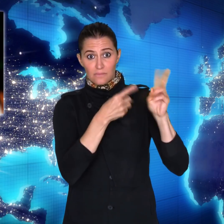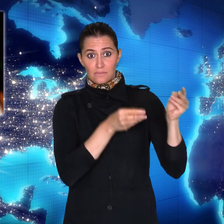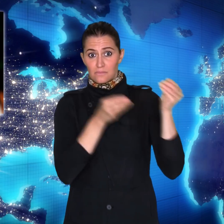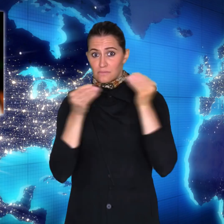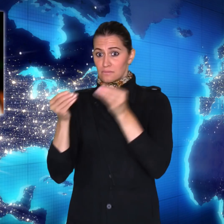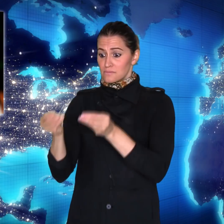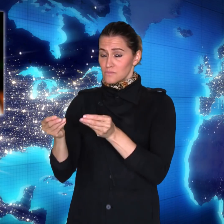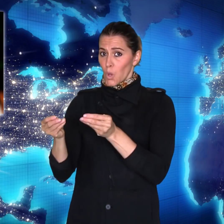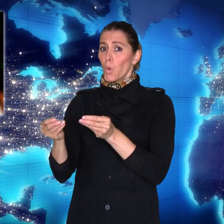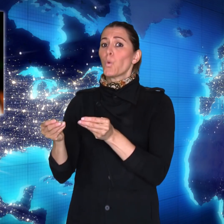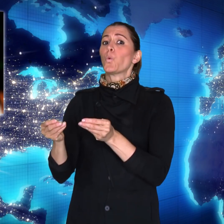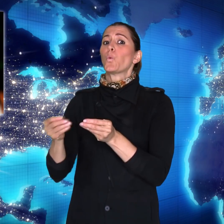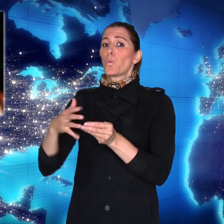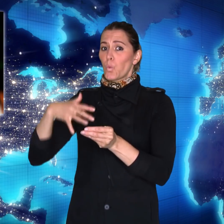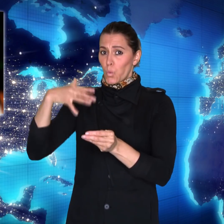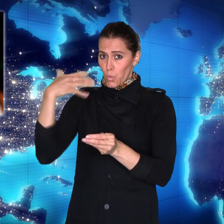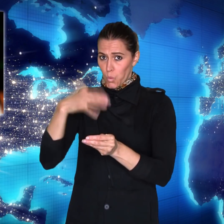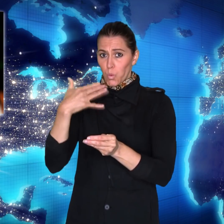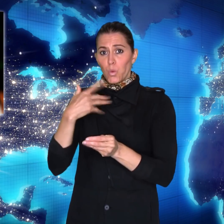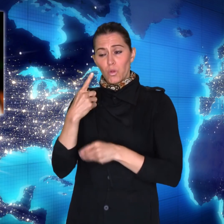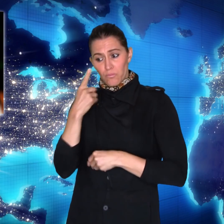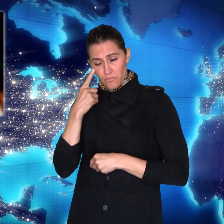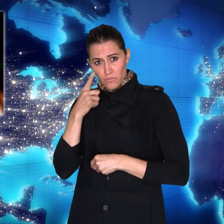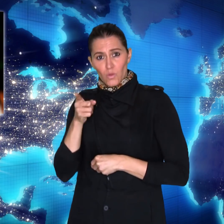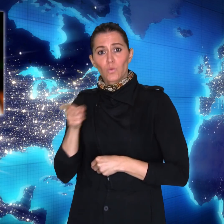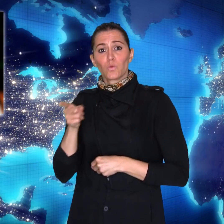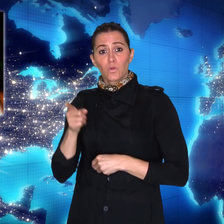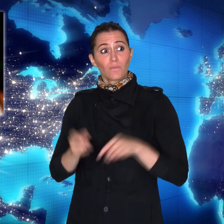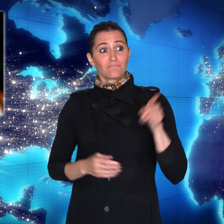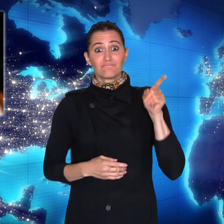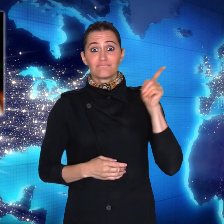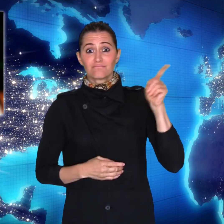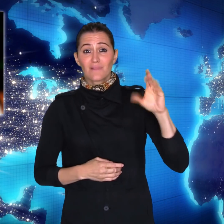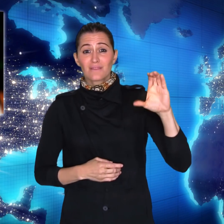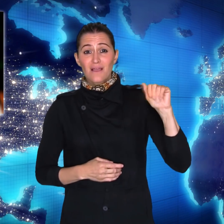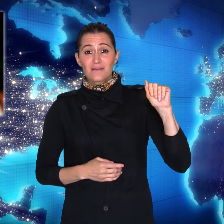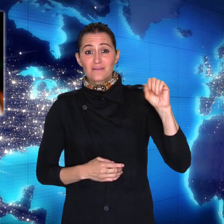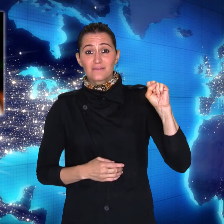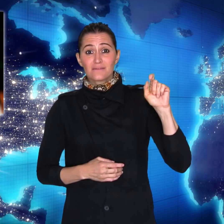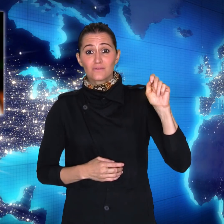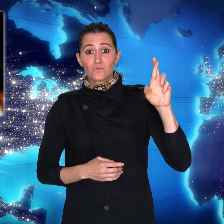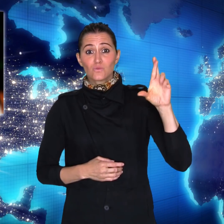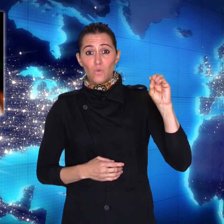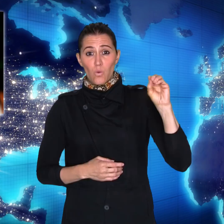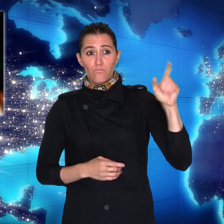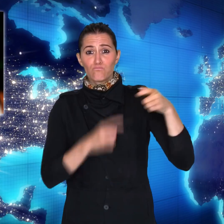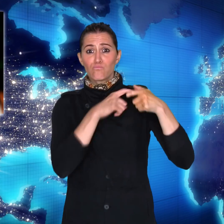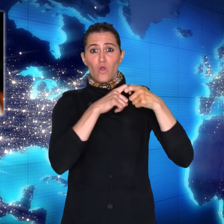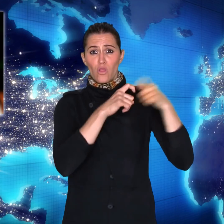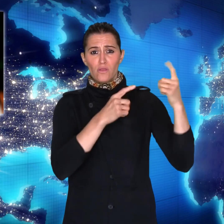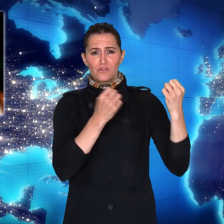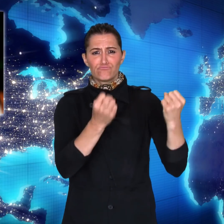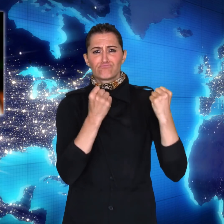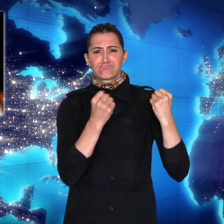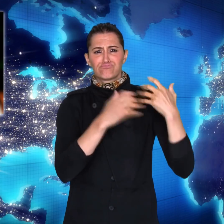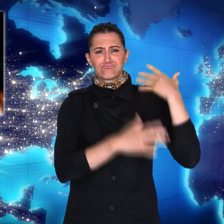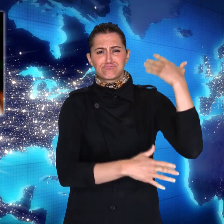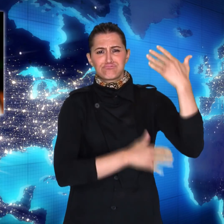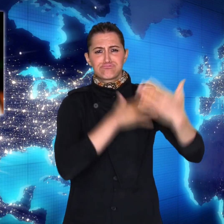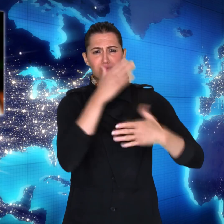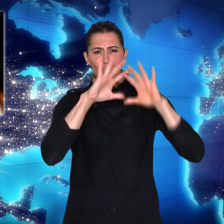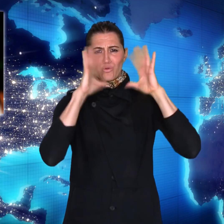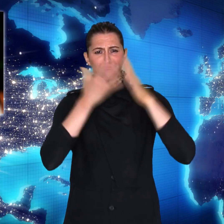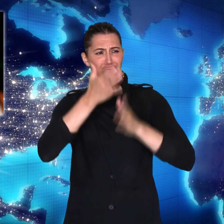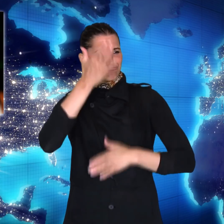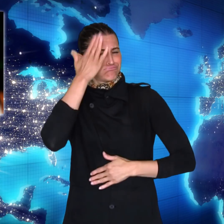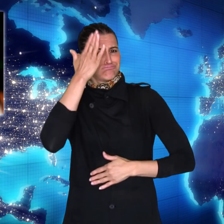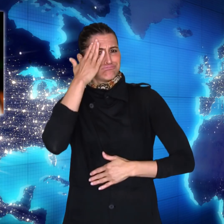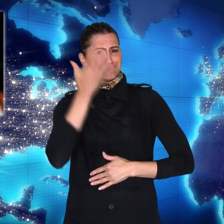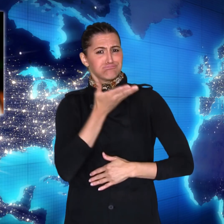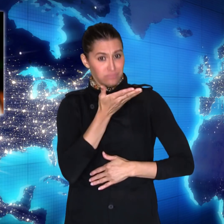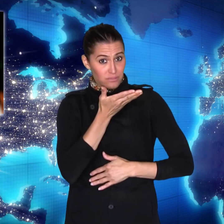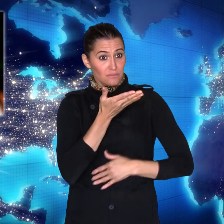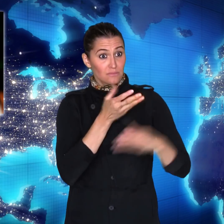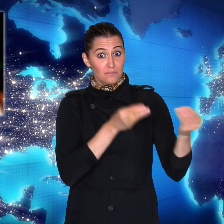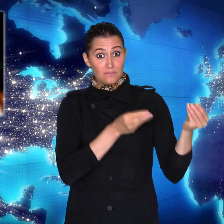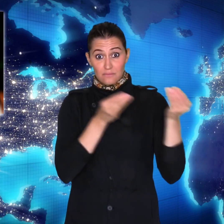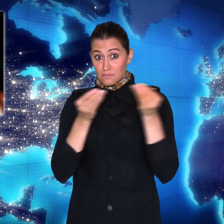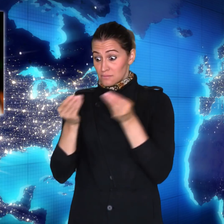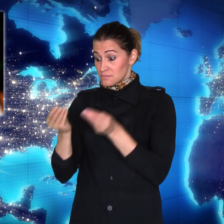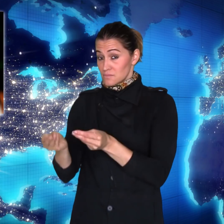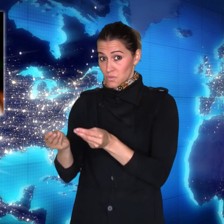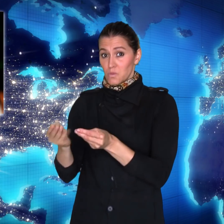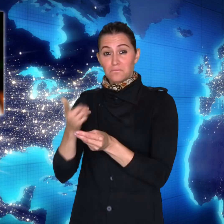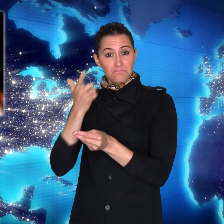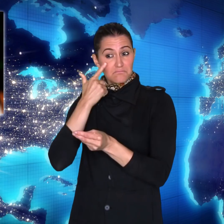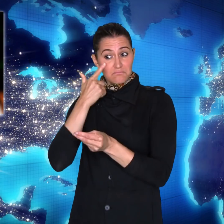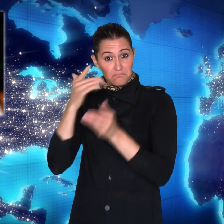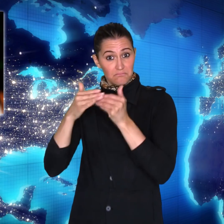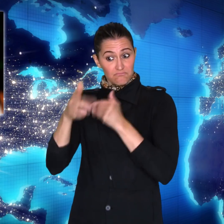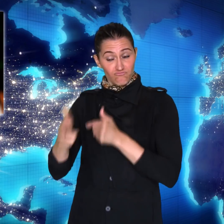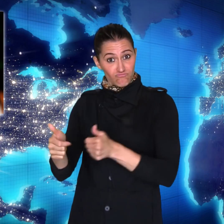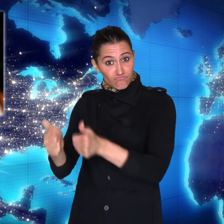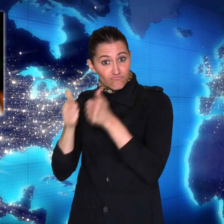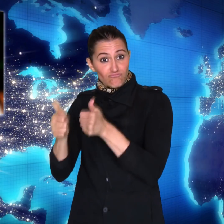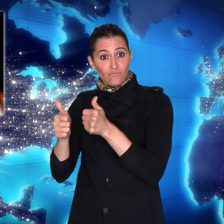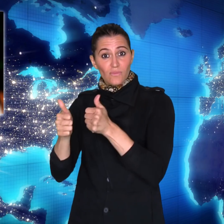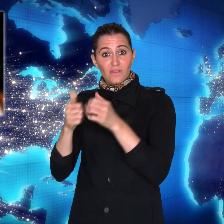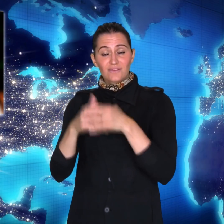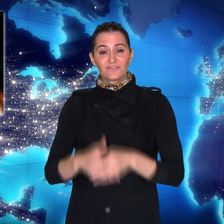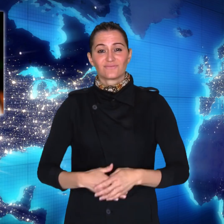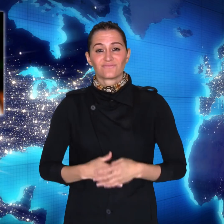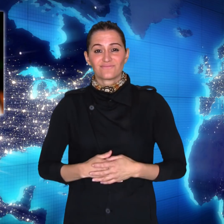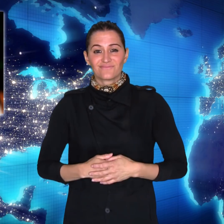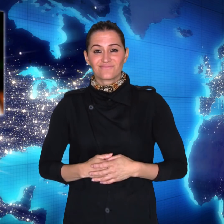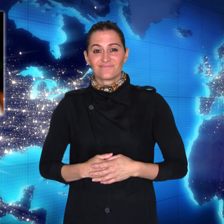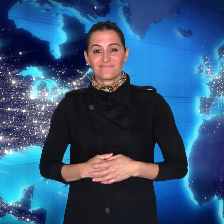brothers for nearly six decades.